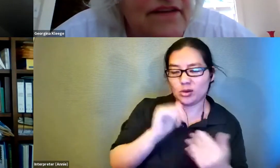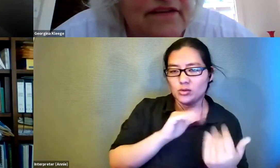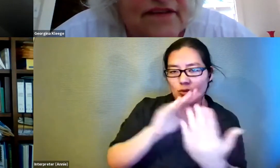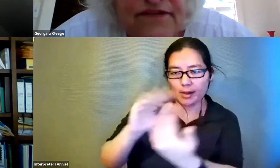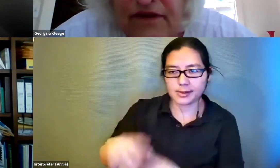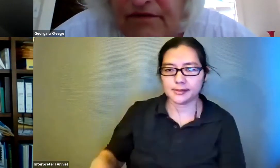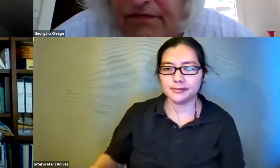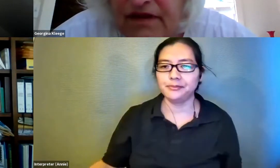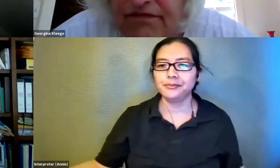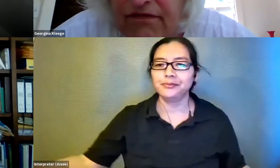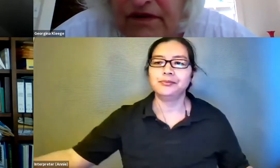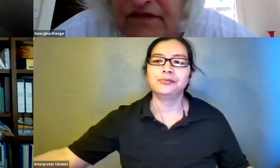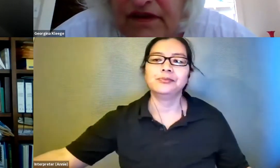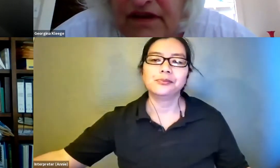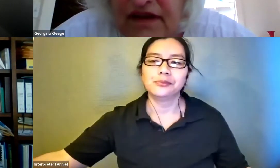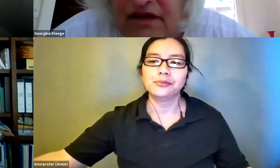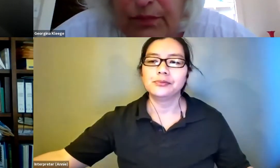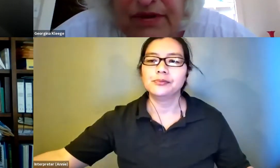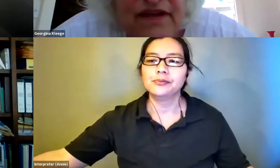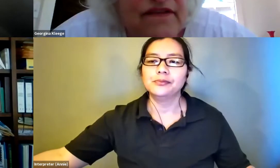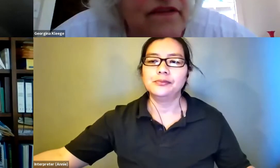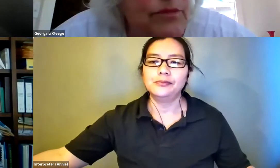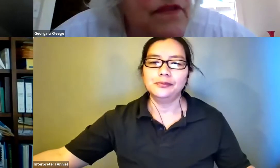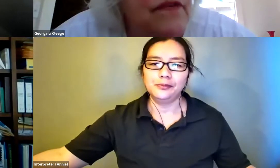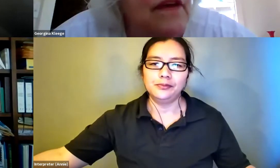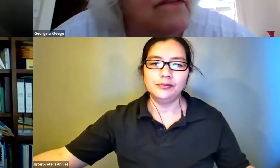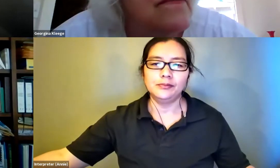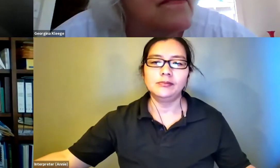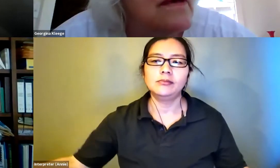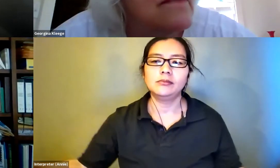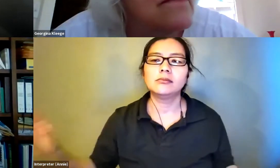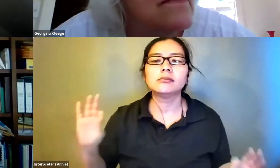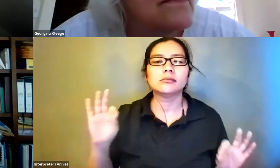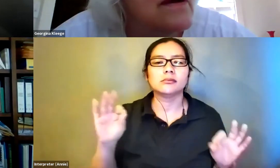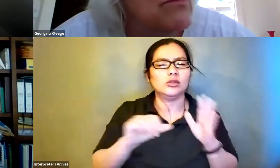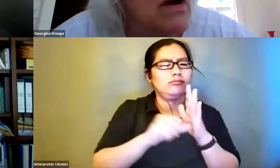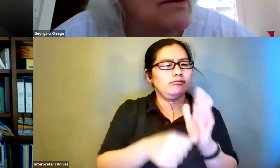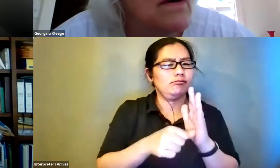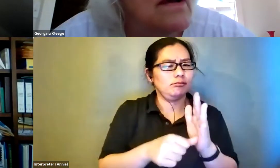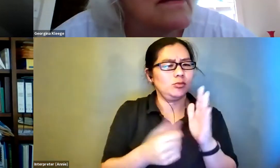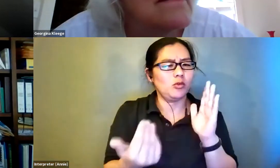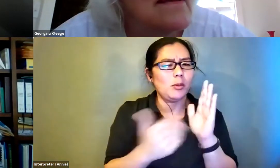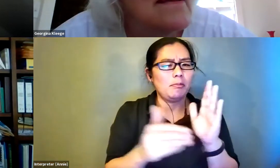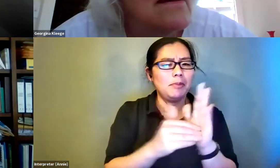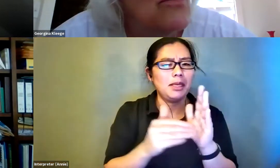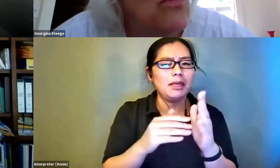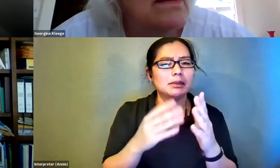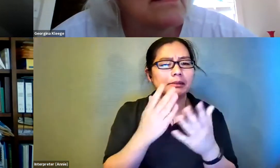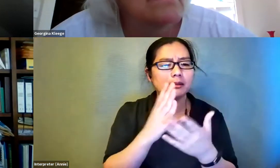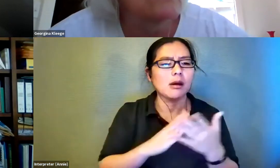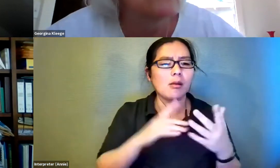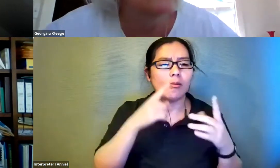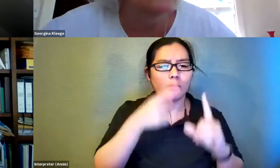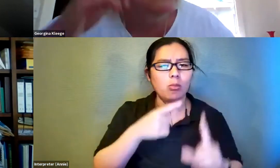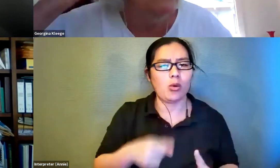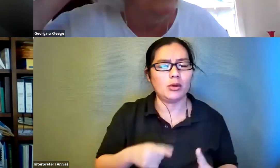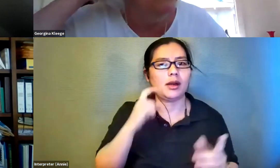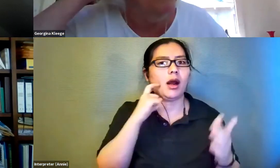Just to sort of reinforce and repeat some of the things that stuck in my mind, one is , first of all,